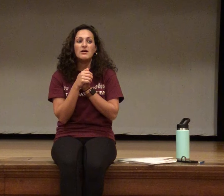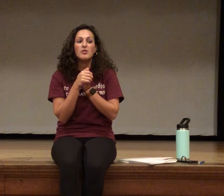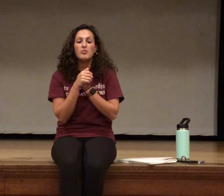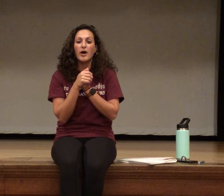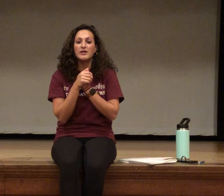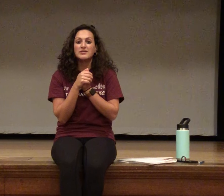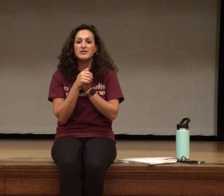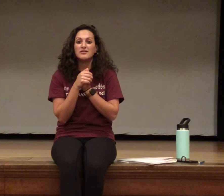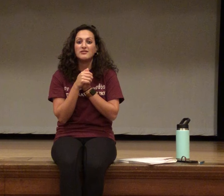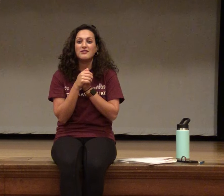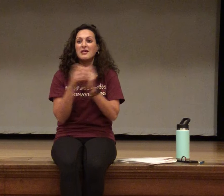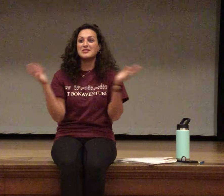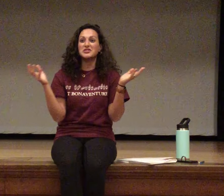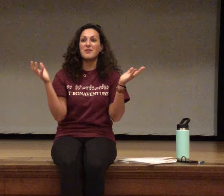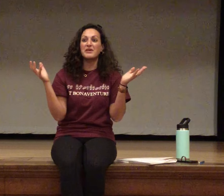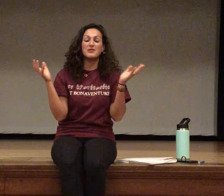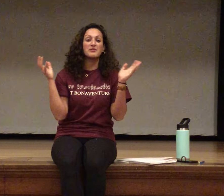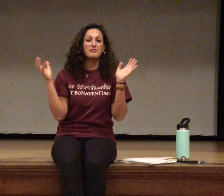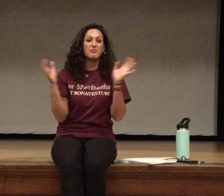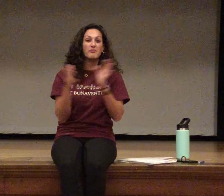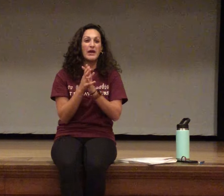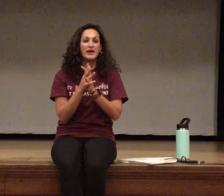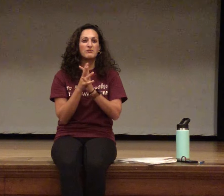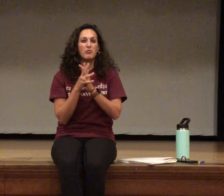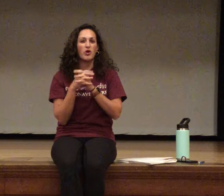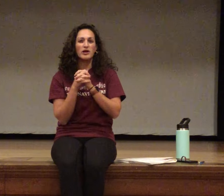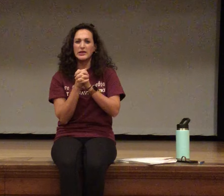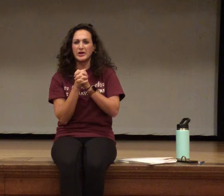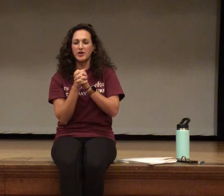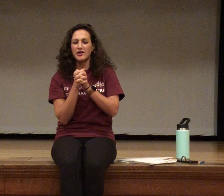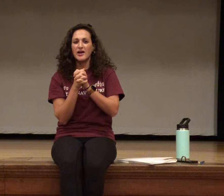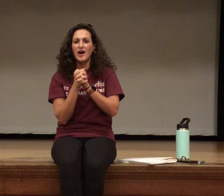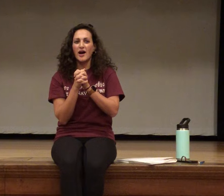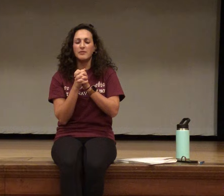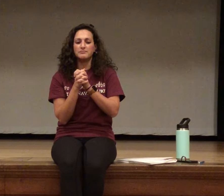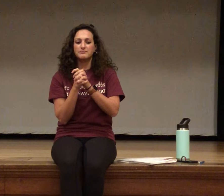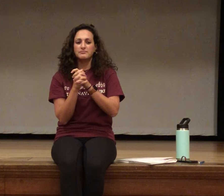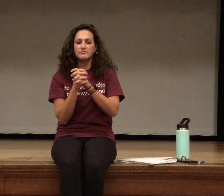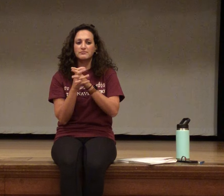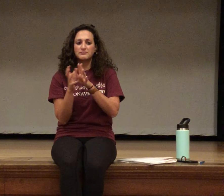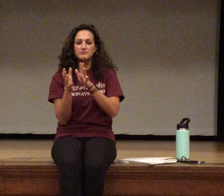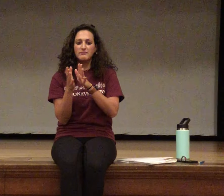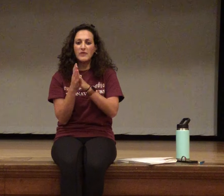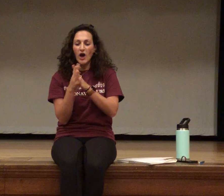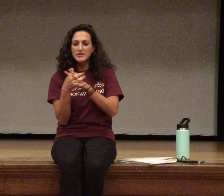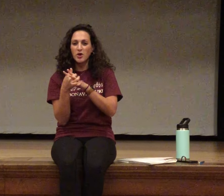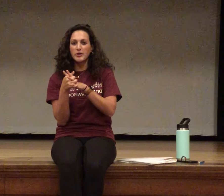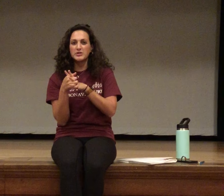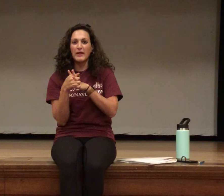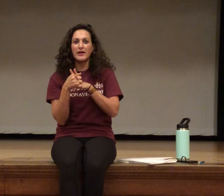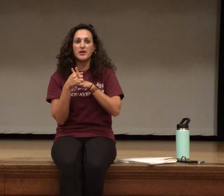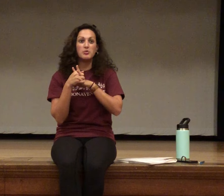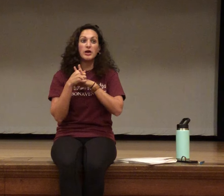um but it's just something to make it more clear um also when you're selling and you